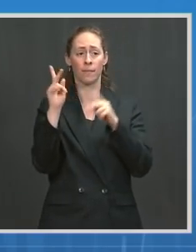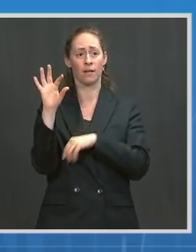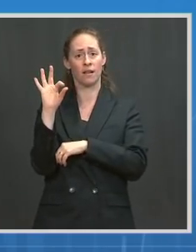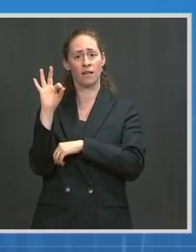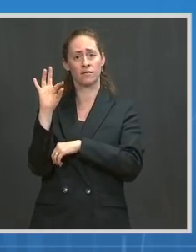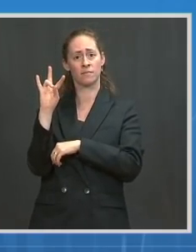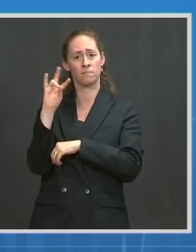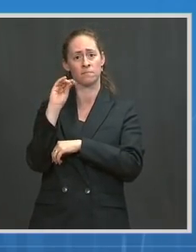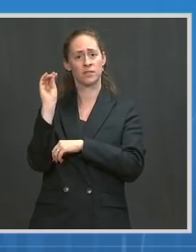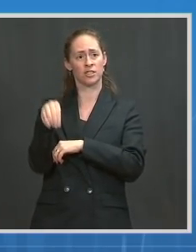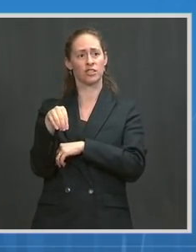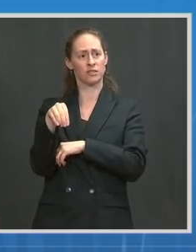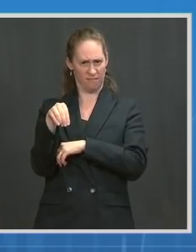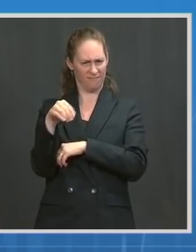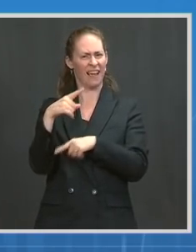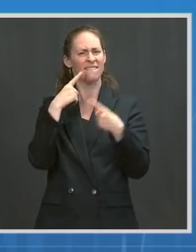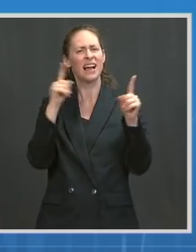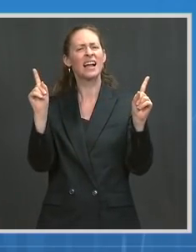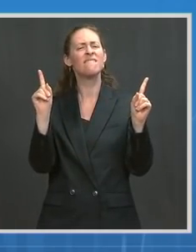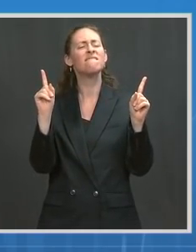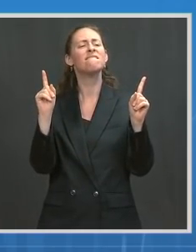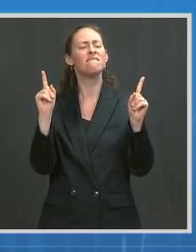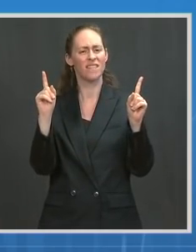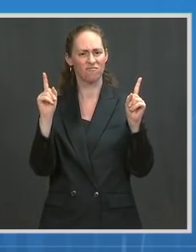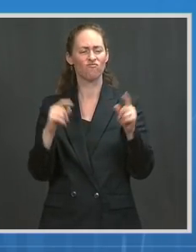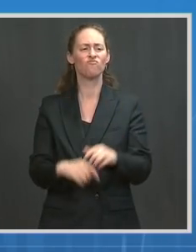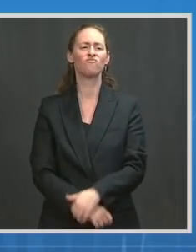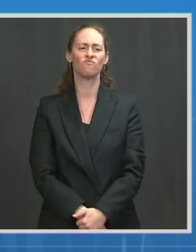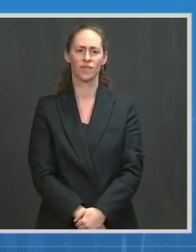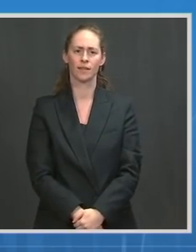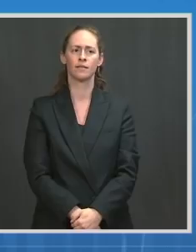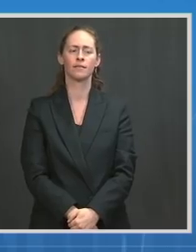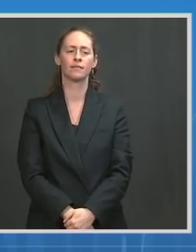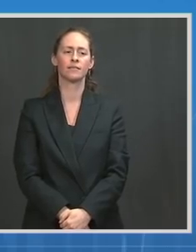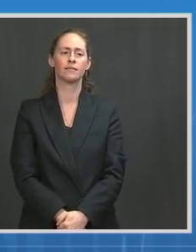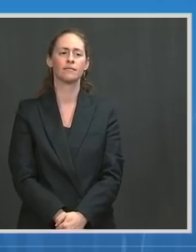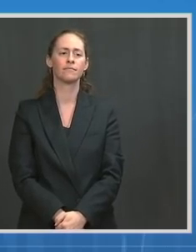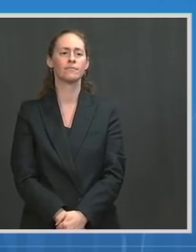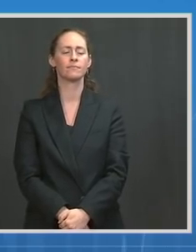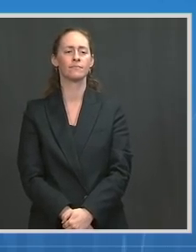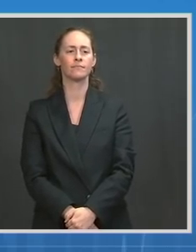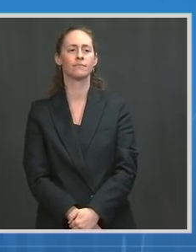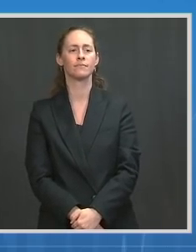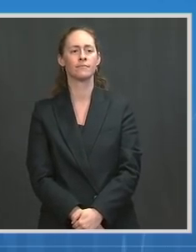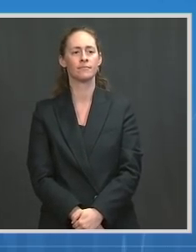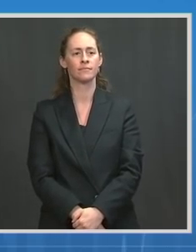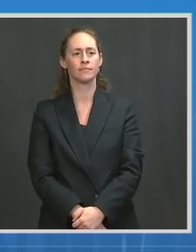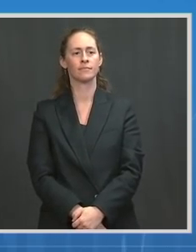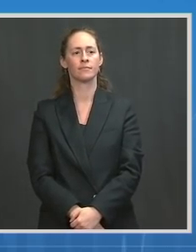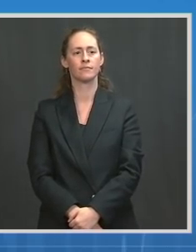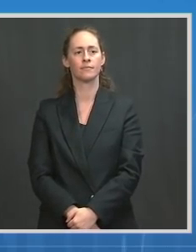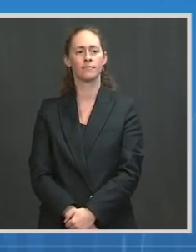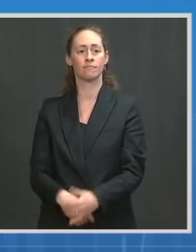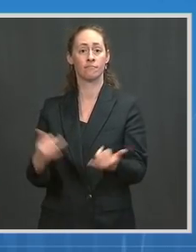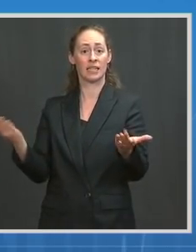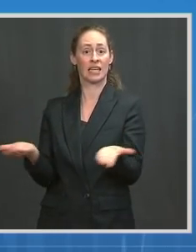in over 5,000 healthcare workers. In the United States, vaccines were 90 percent effective against any infection